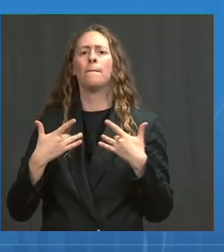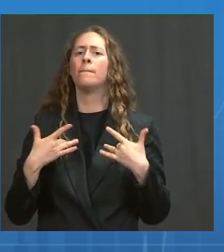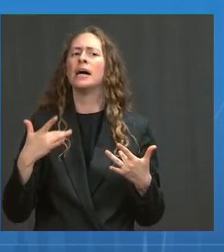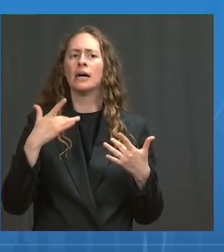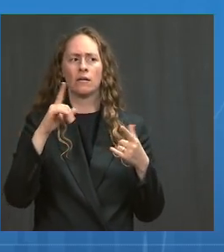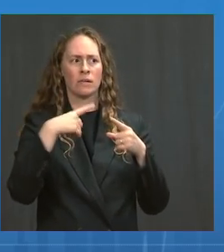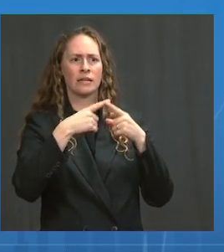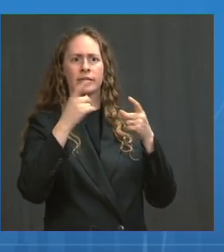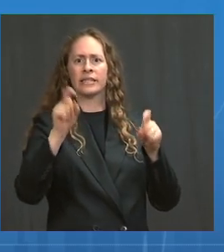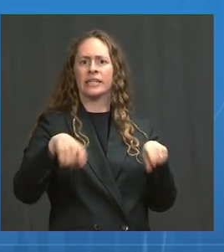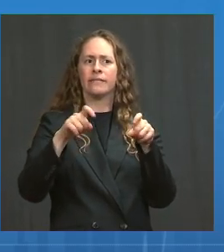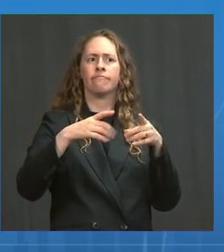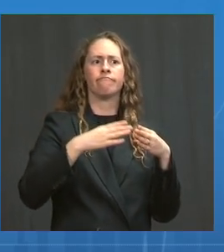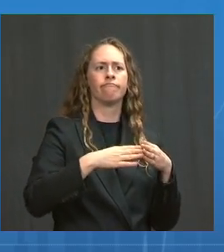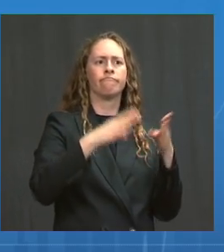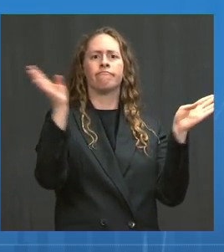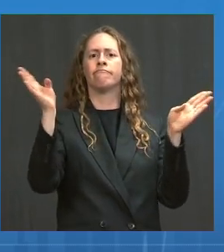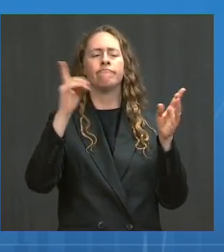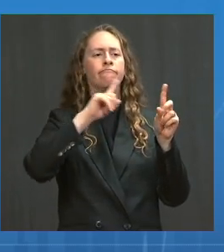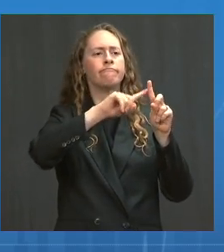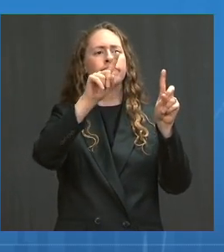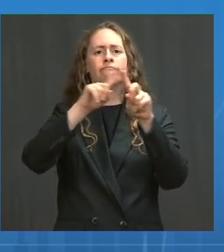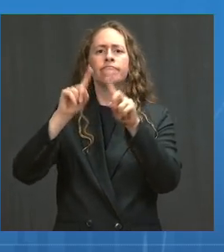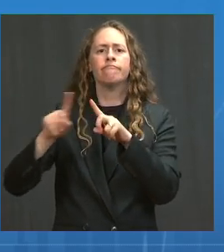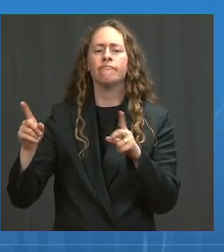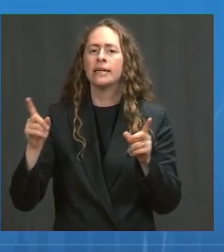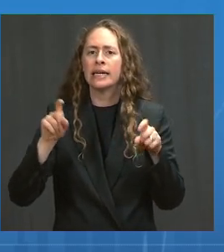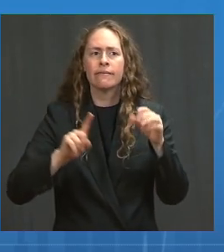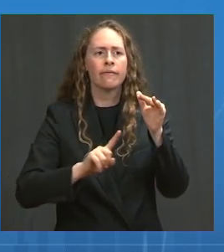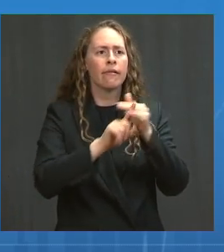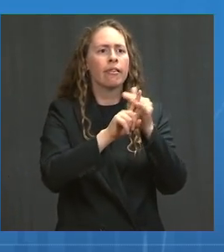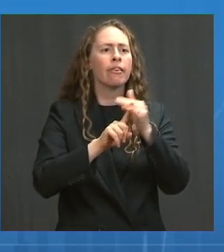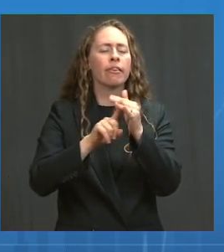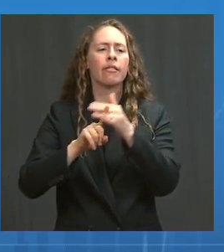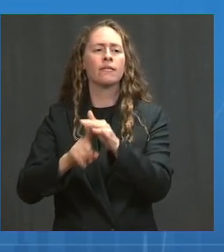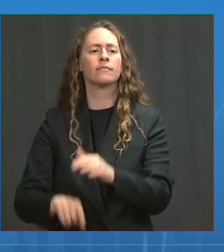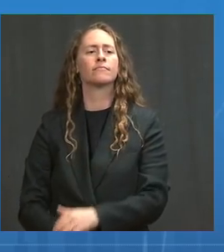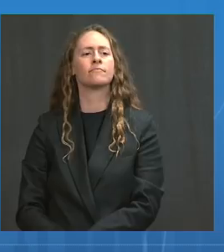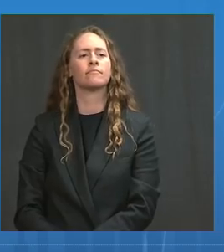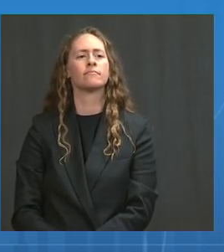often the criteria is: Does the benefit appear to be better than the risk involved?